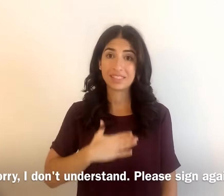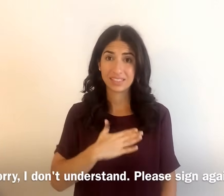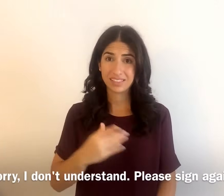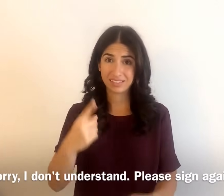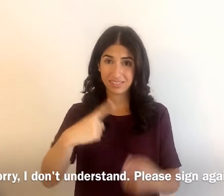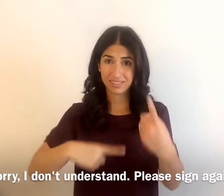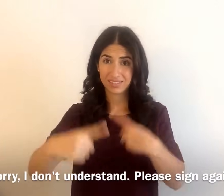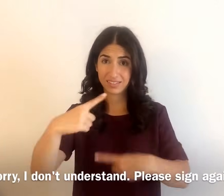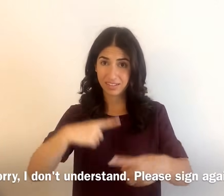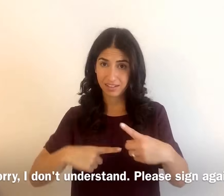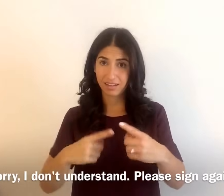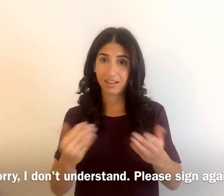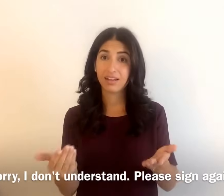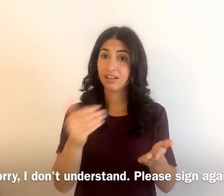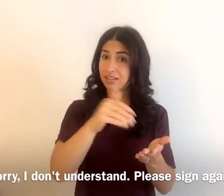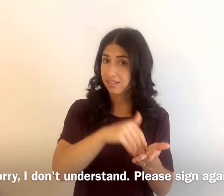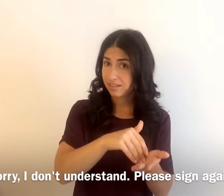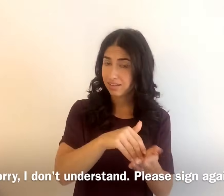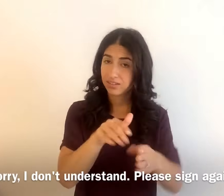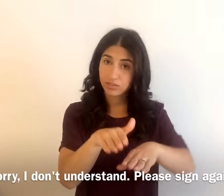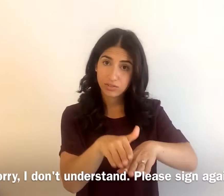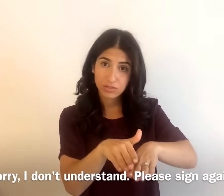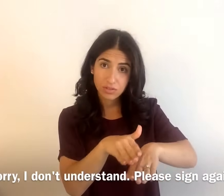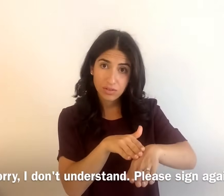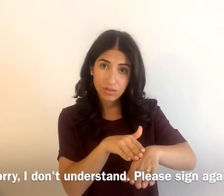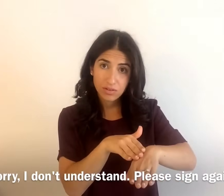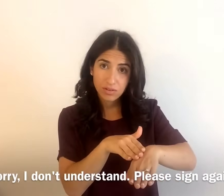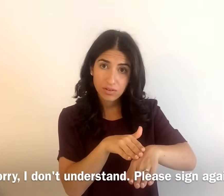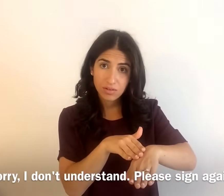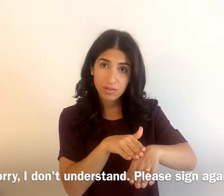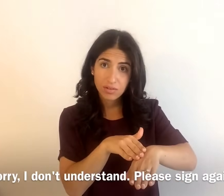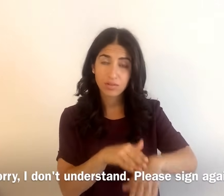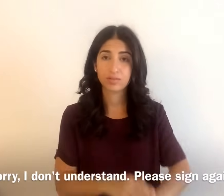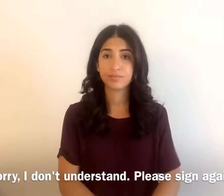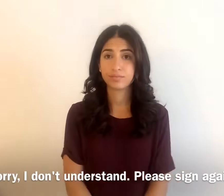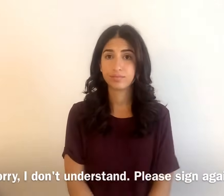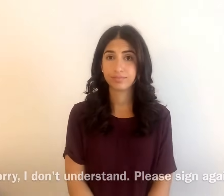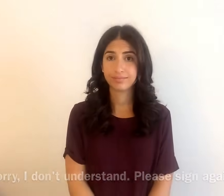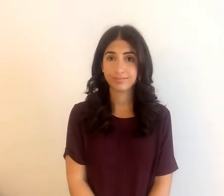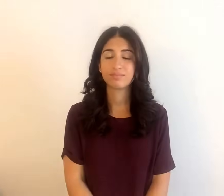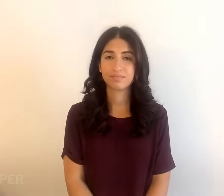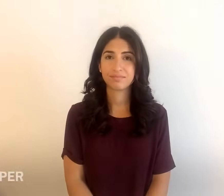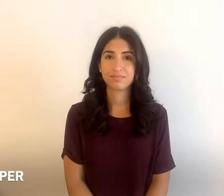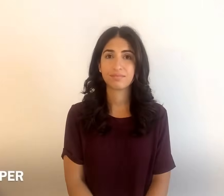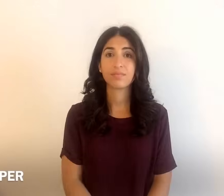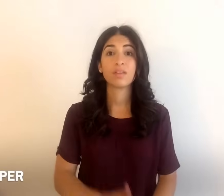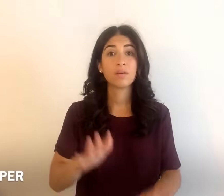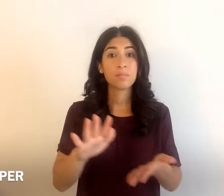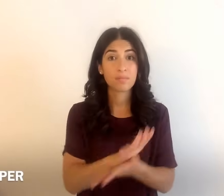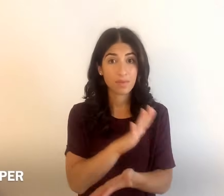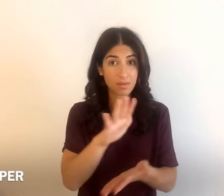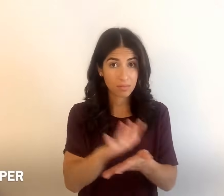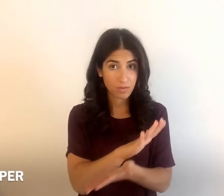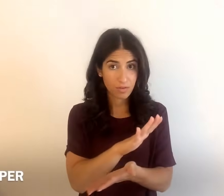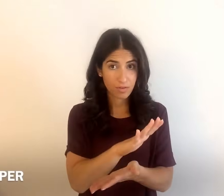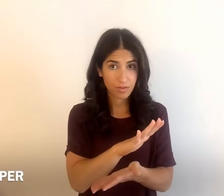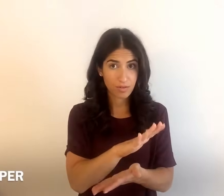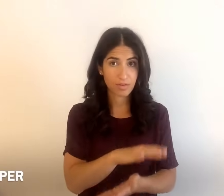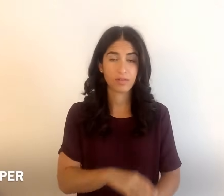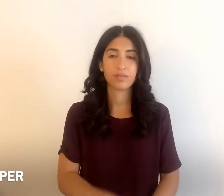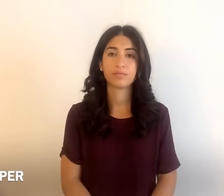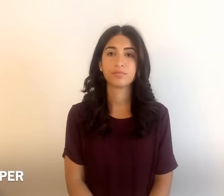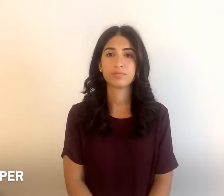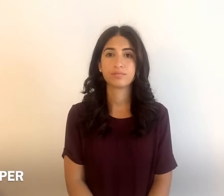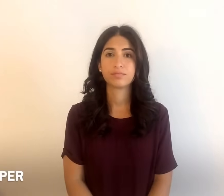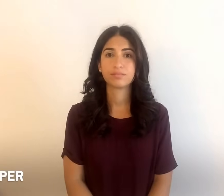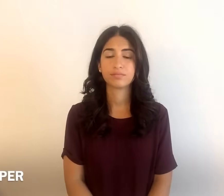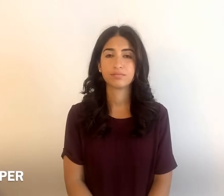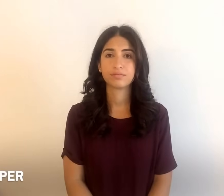"please sign again slow"